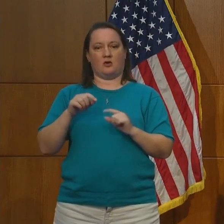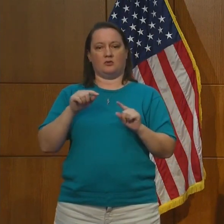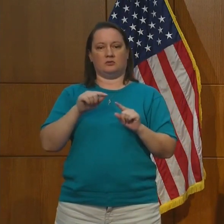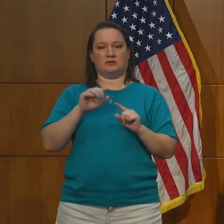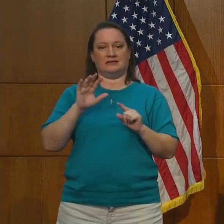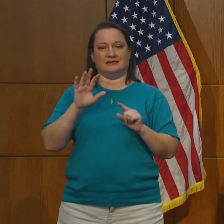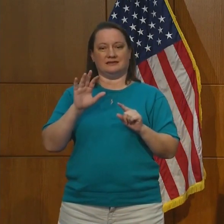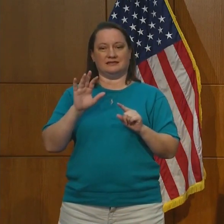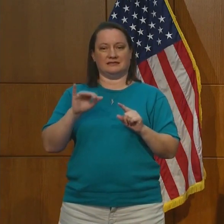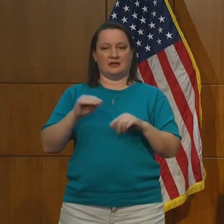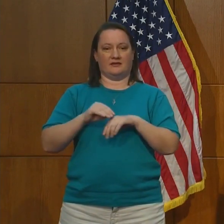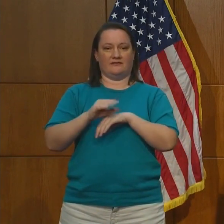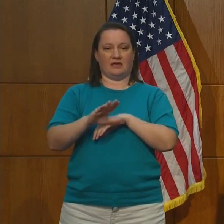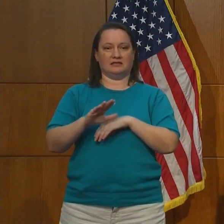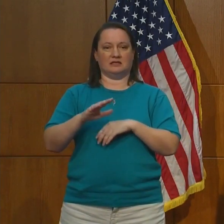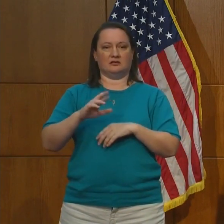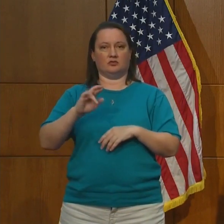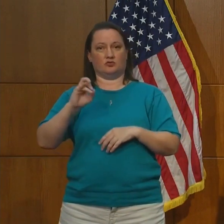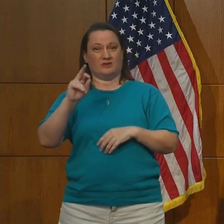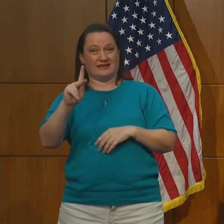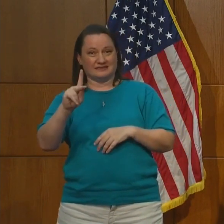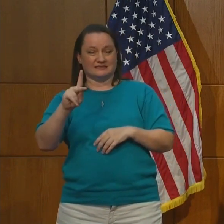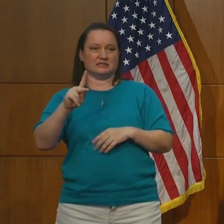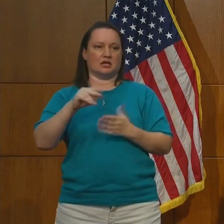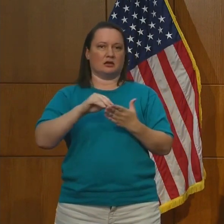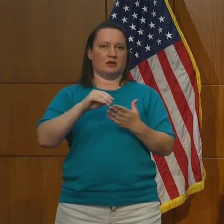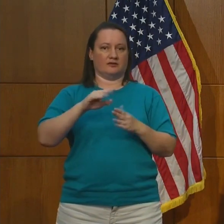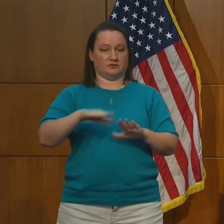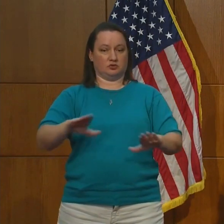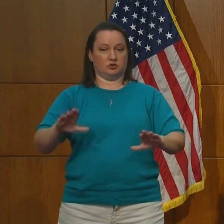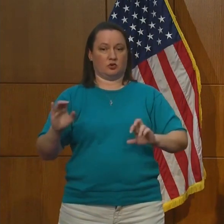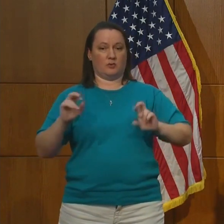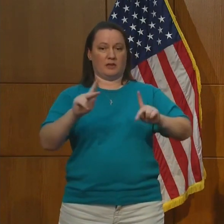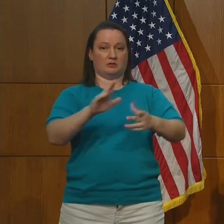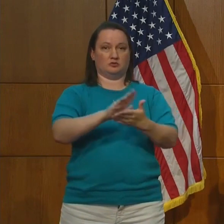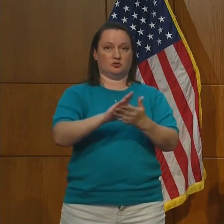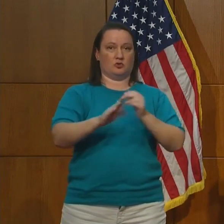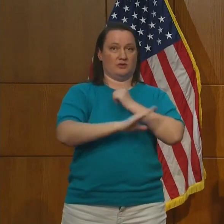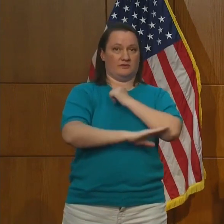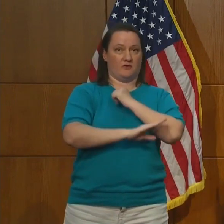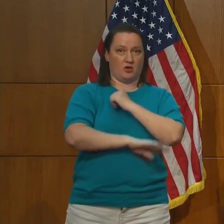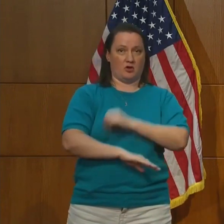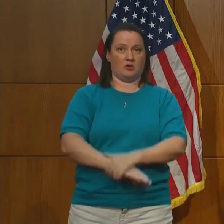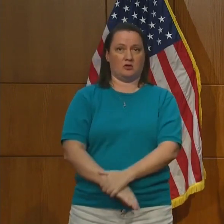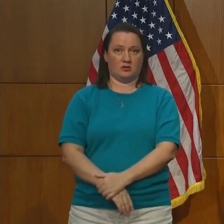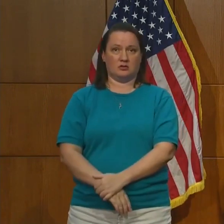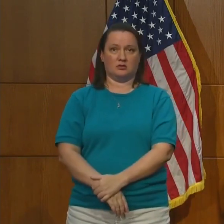NINETEEN CHANGES INCLUDING THE AGE GROUP THAT WE THINK THAT THE FACT. THAT THE PALESTINIAN